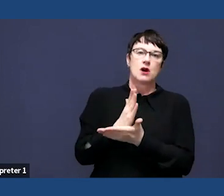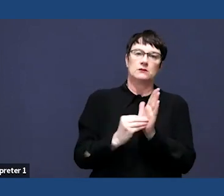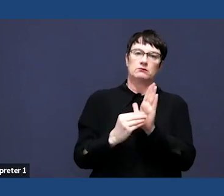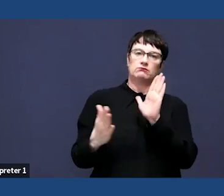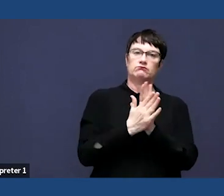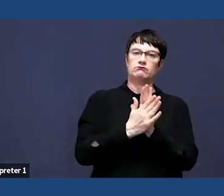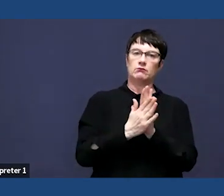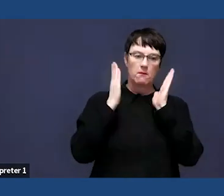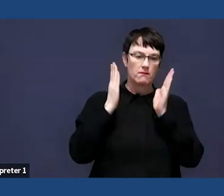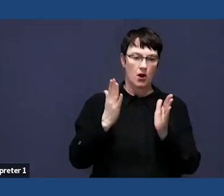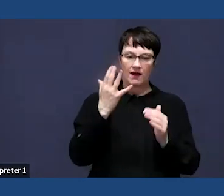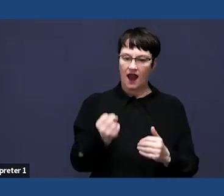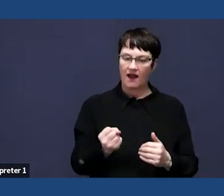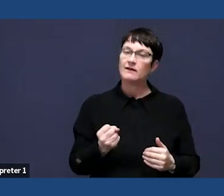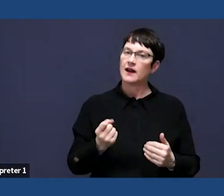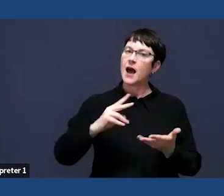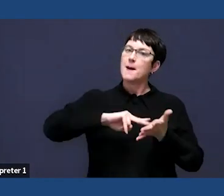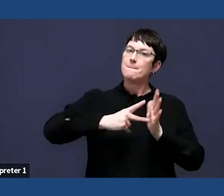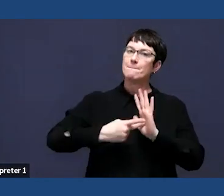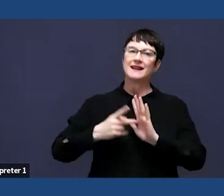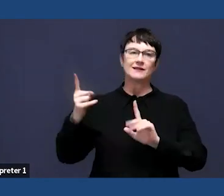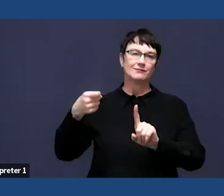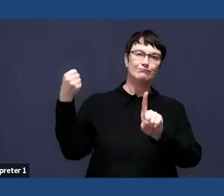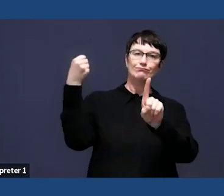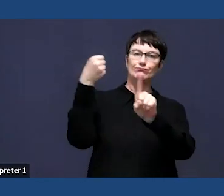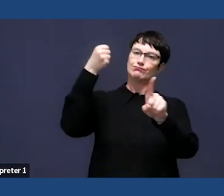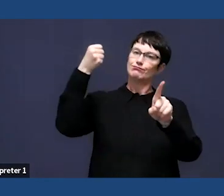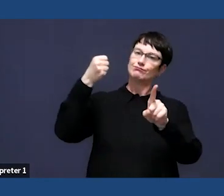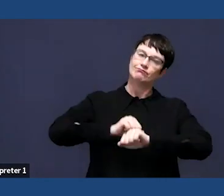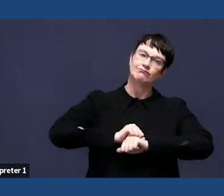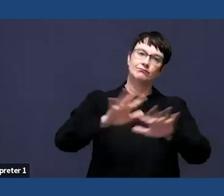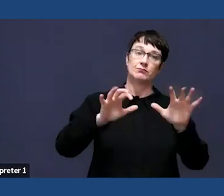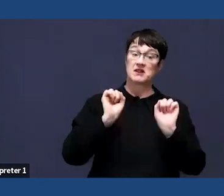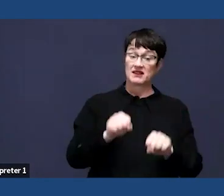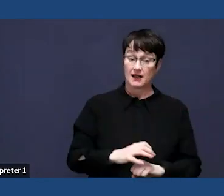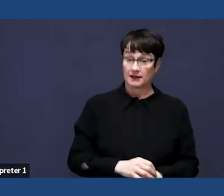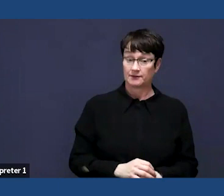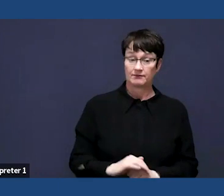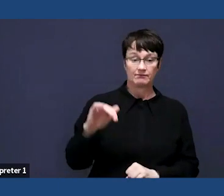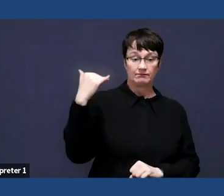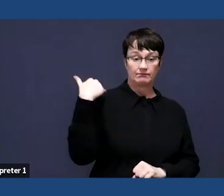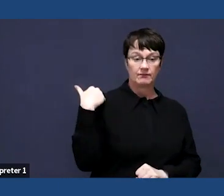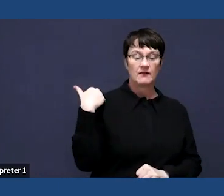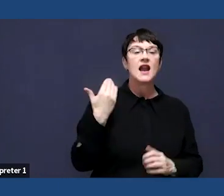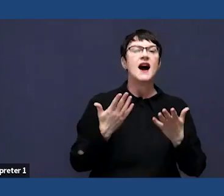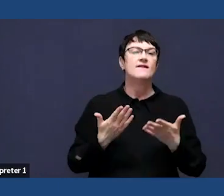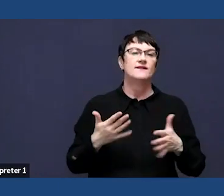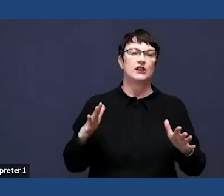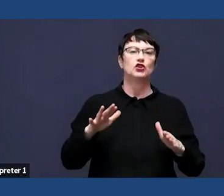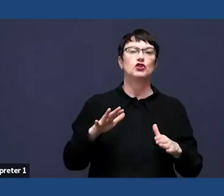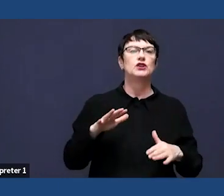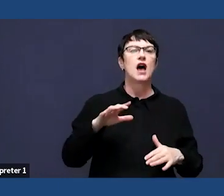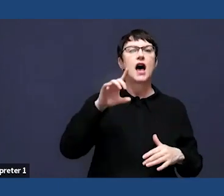The last Open-Ended Working Group in April took a decision to consider the existing framework